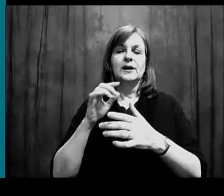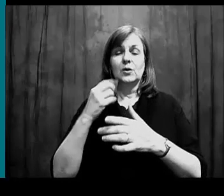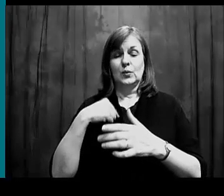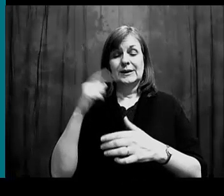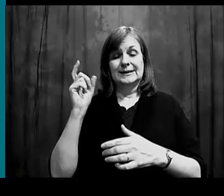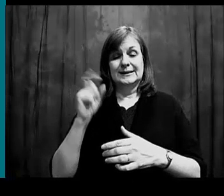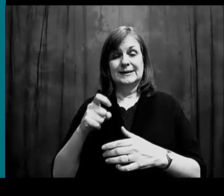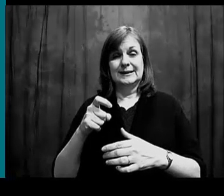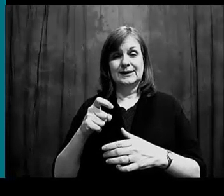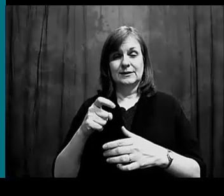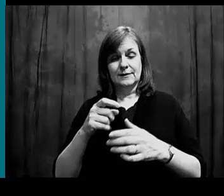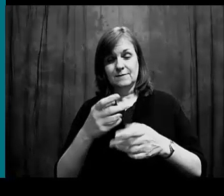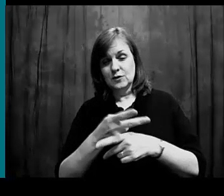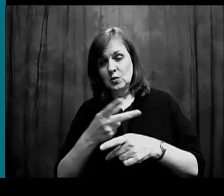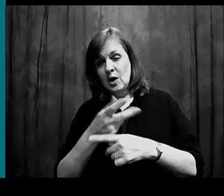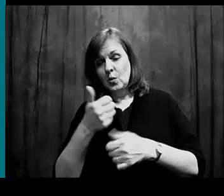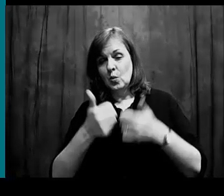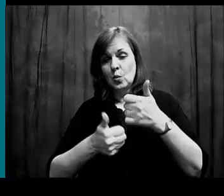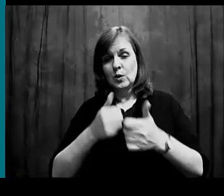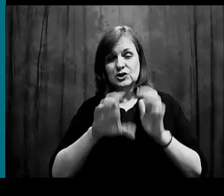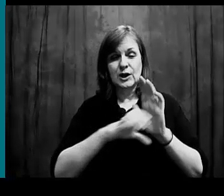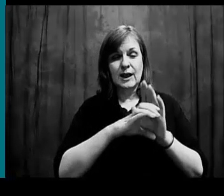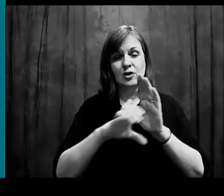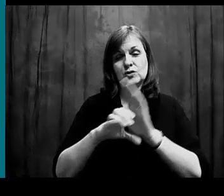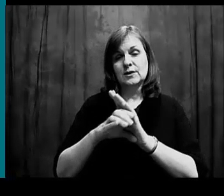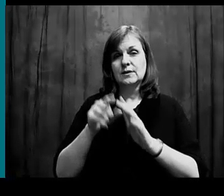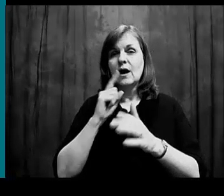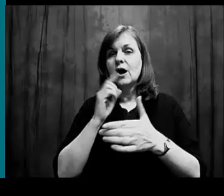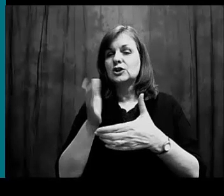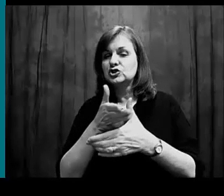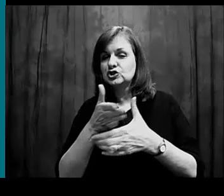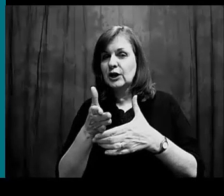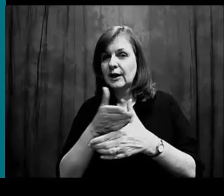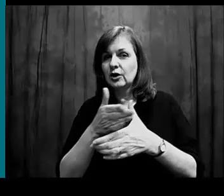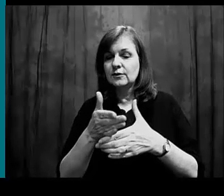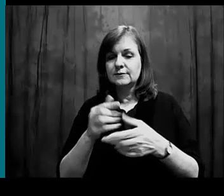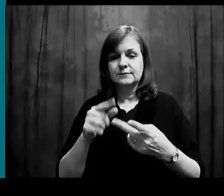we have to distinguish what characteristics are going to be shared